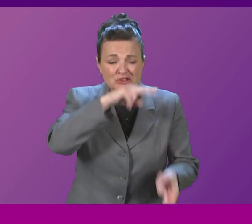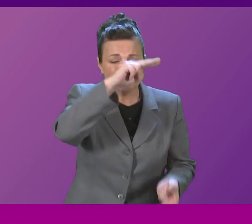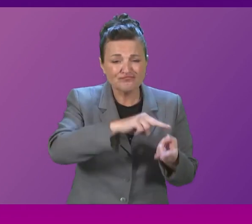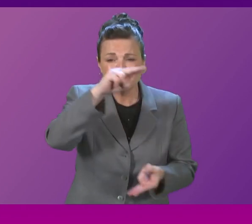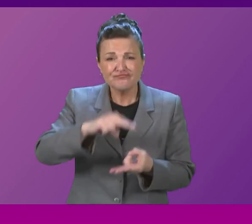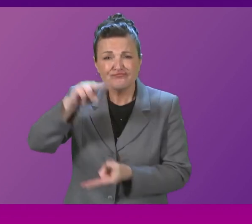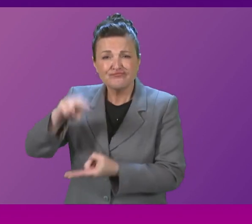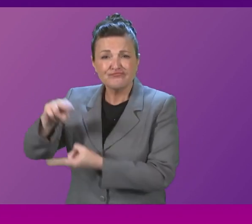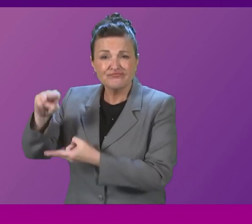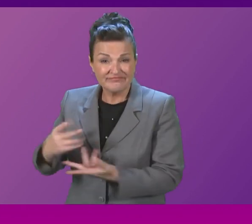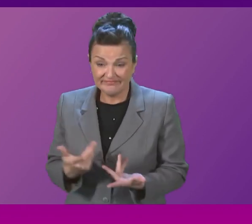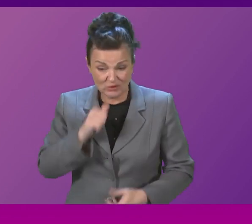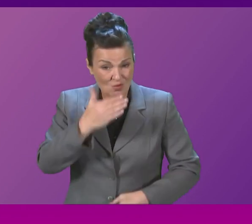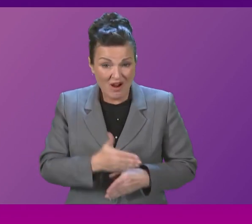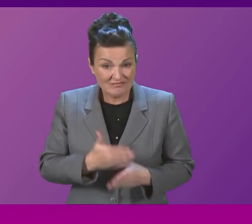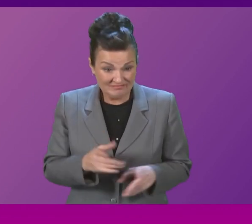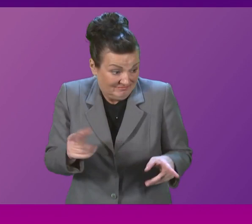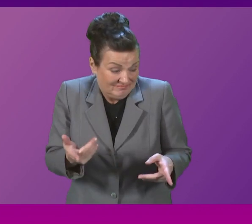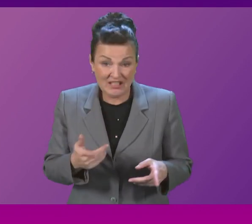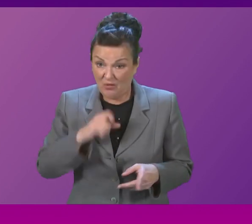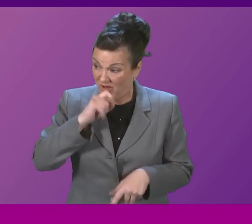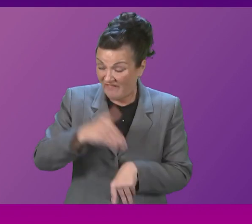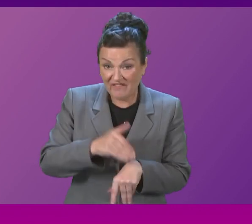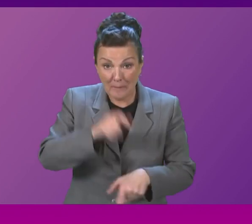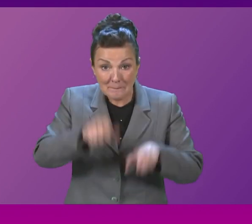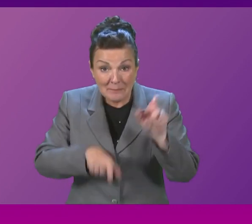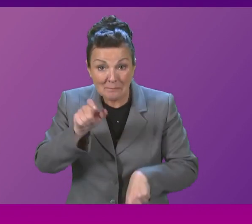consequences for people, businesses and public services.